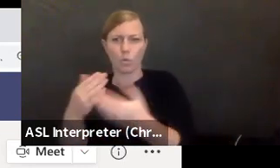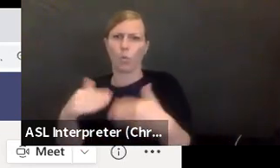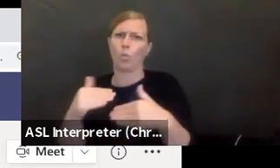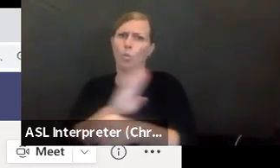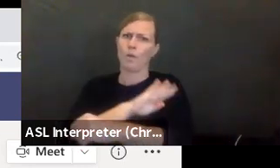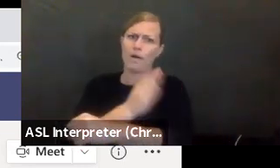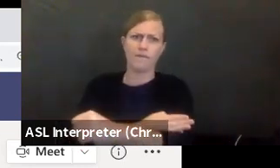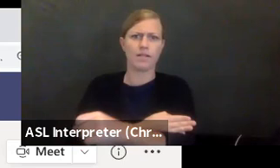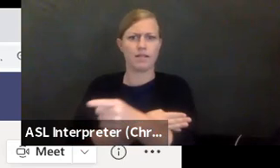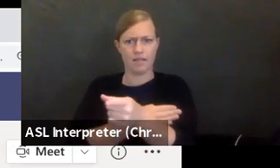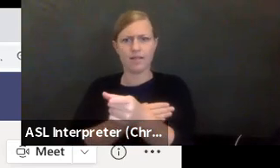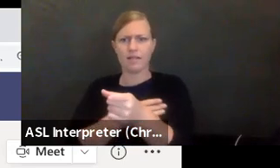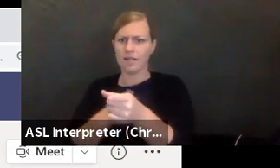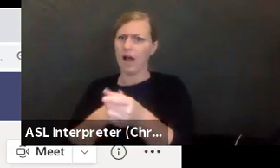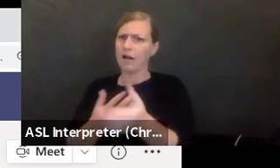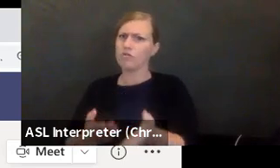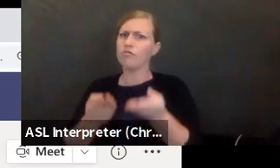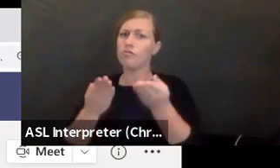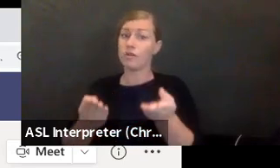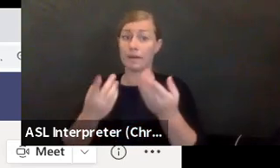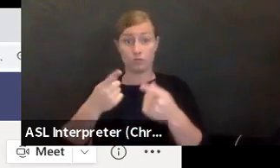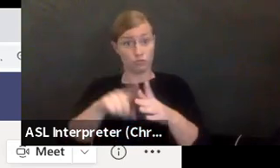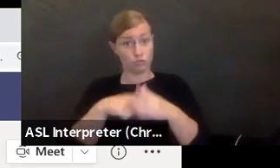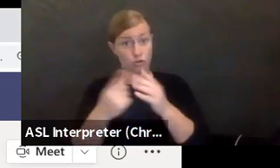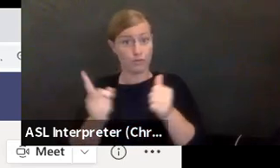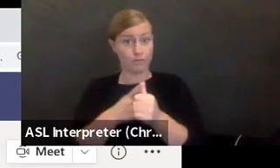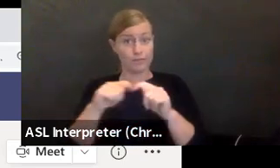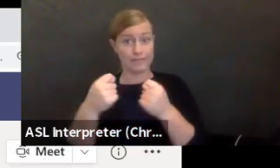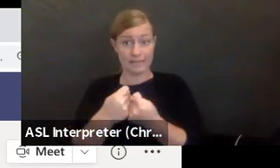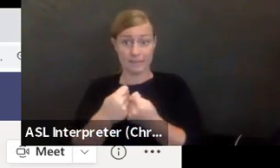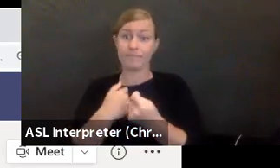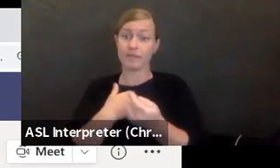which allows me to directly put in files that I might have created it back think about a folder system, class materials is the main area where everything goes. All my files but if I go back to my general post area